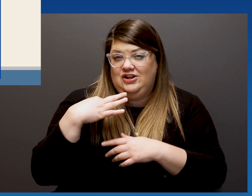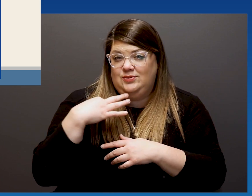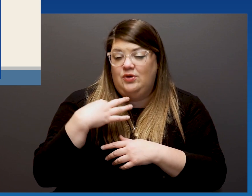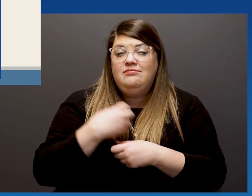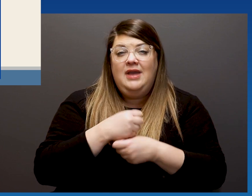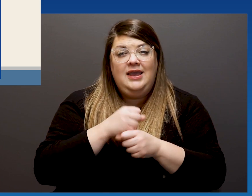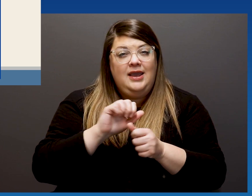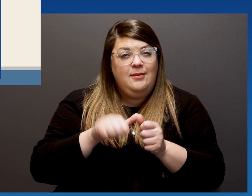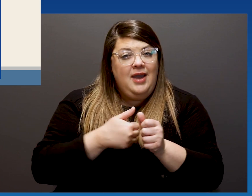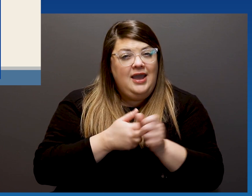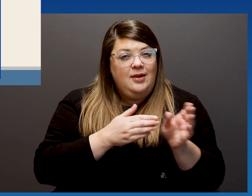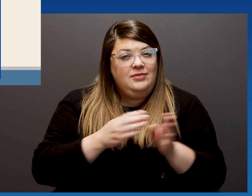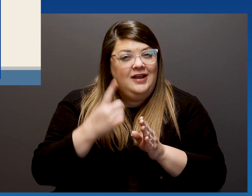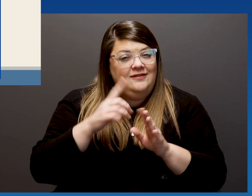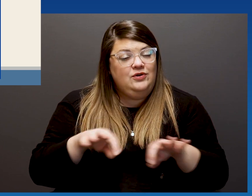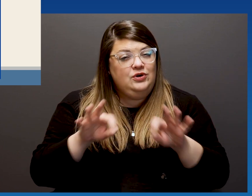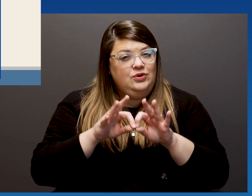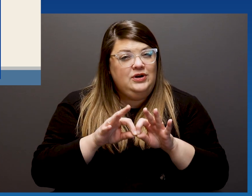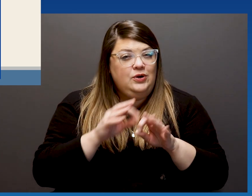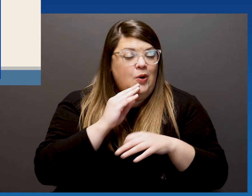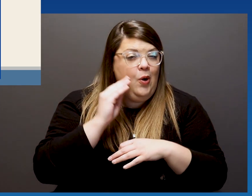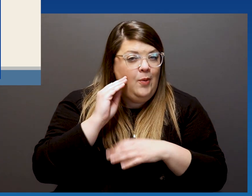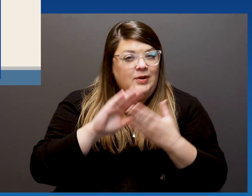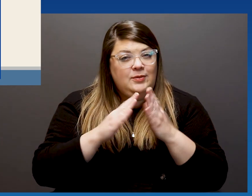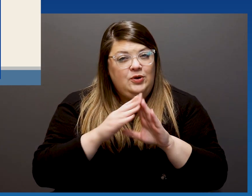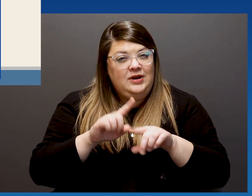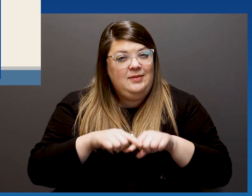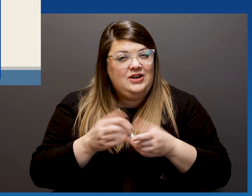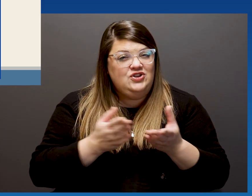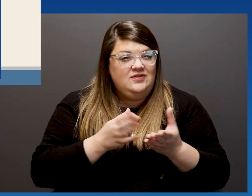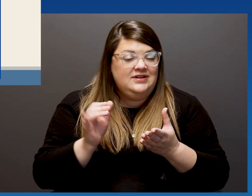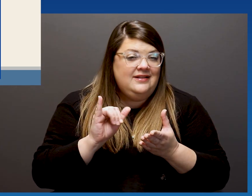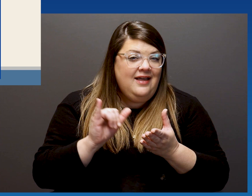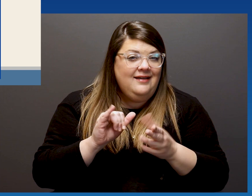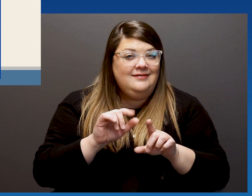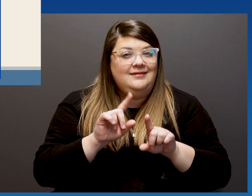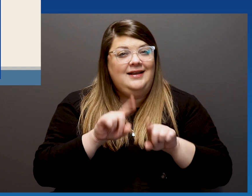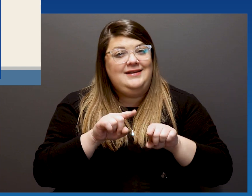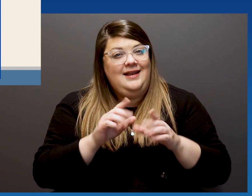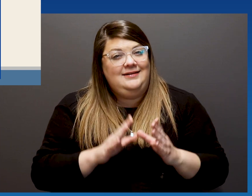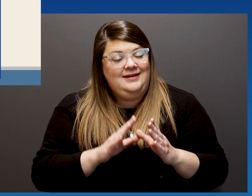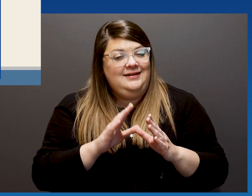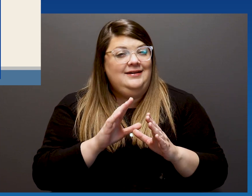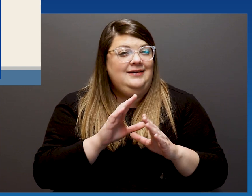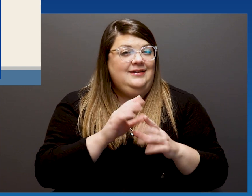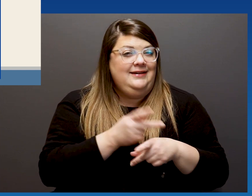for critical home and community-based services such as attendant care, respite,